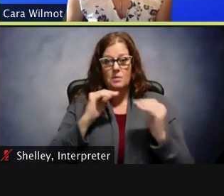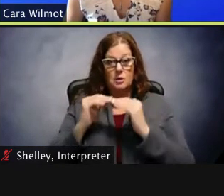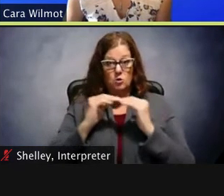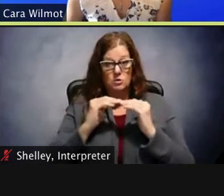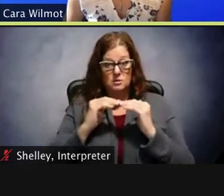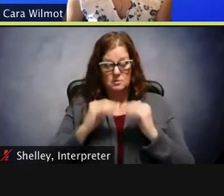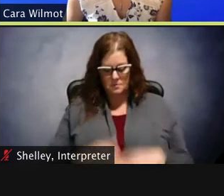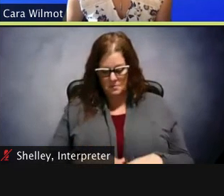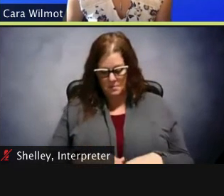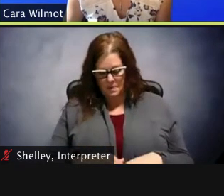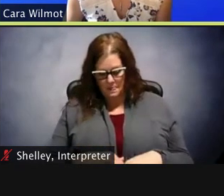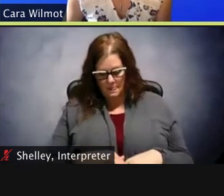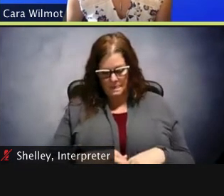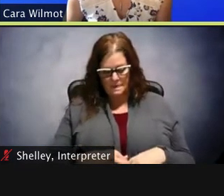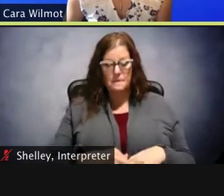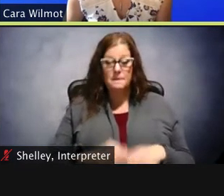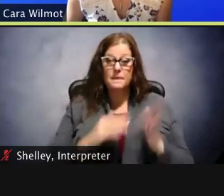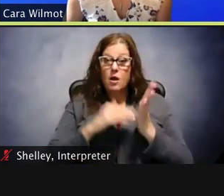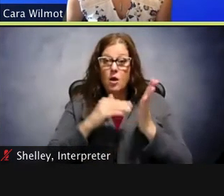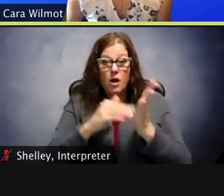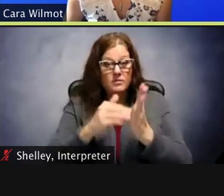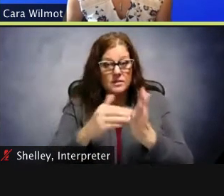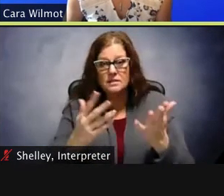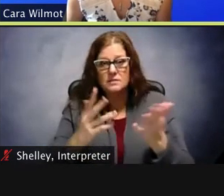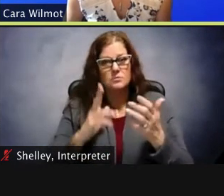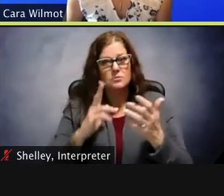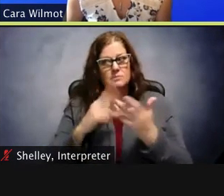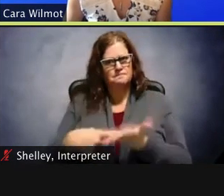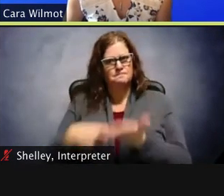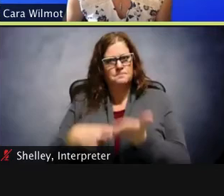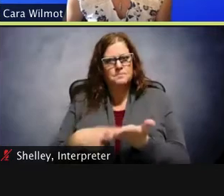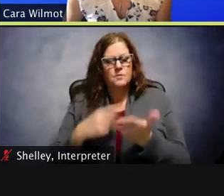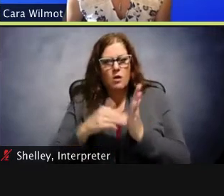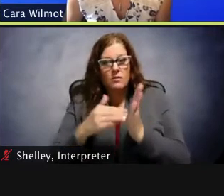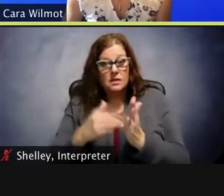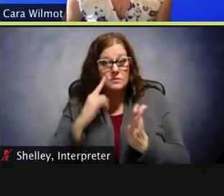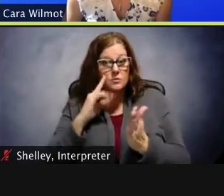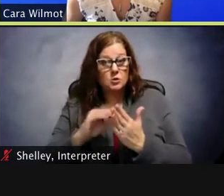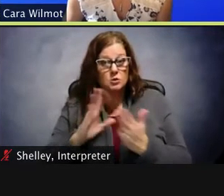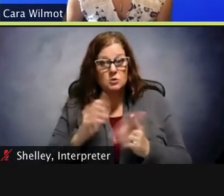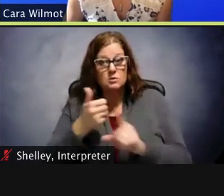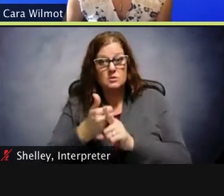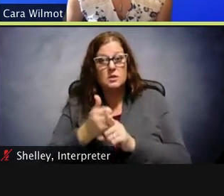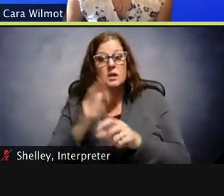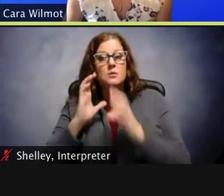Often teams naturally discuss this topic, for students who communicate in sign language. We